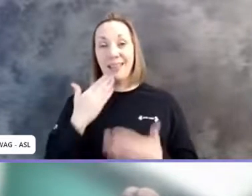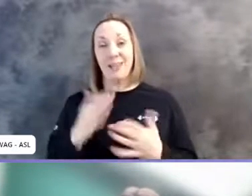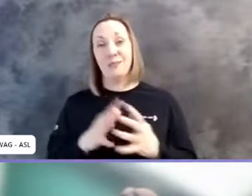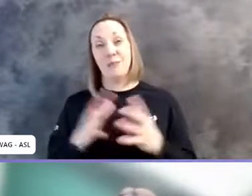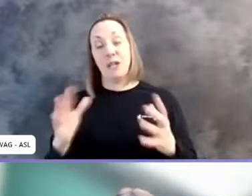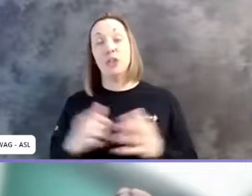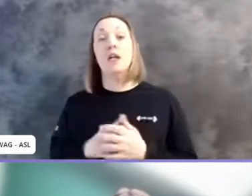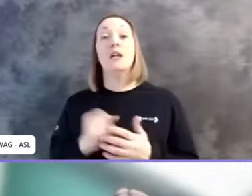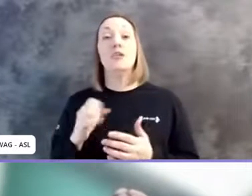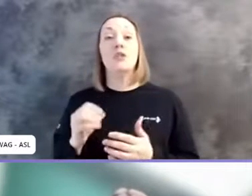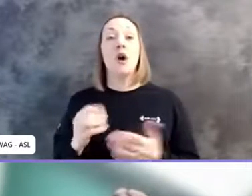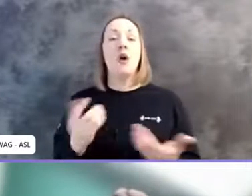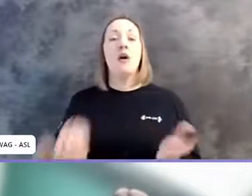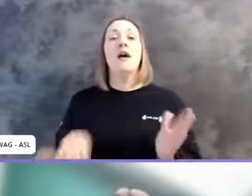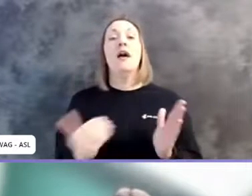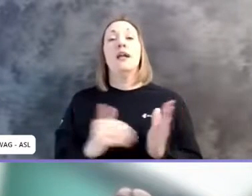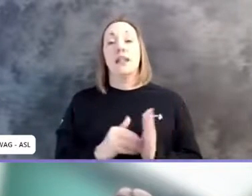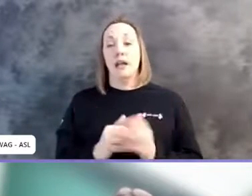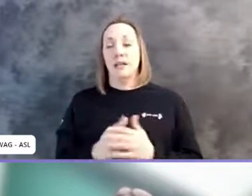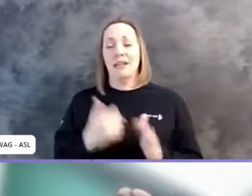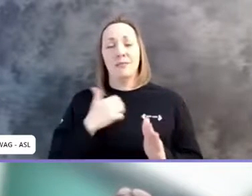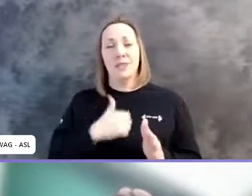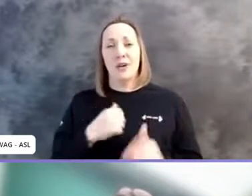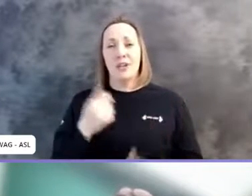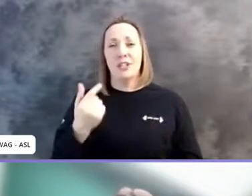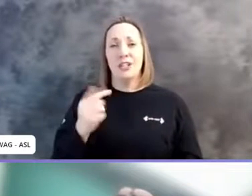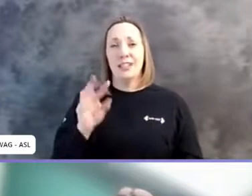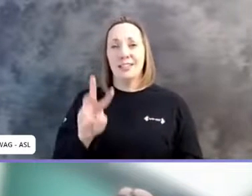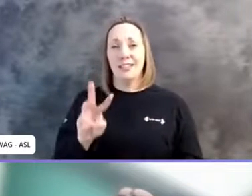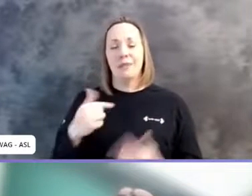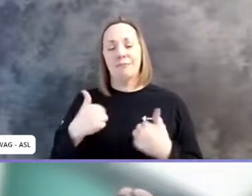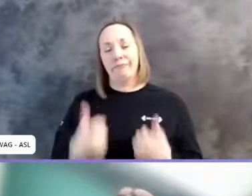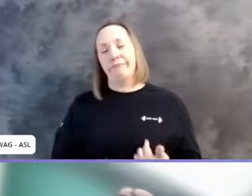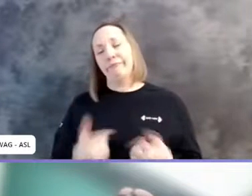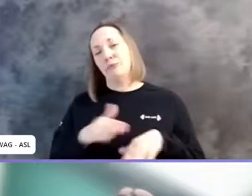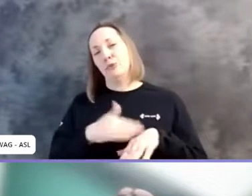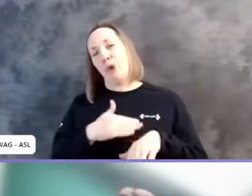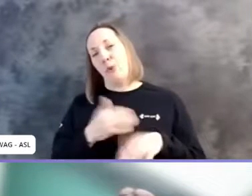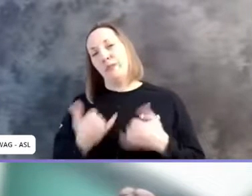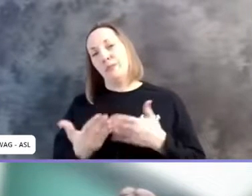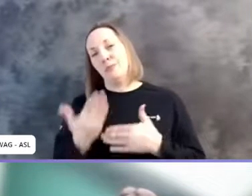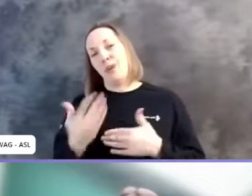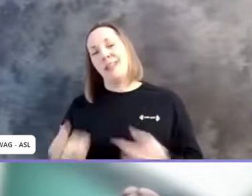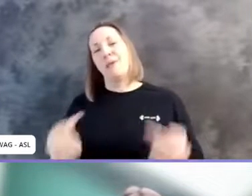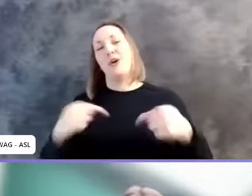everyone else today and get going. [GREG] Thank you so